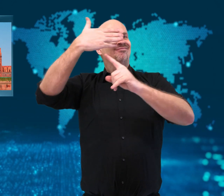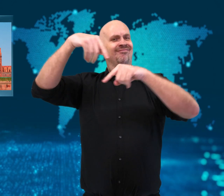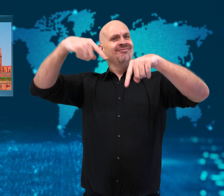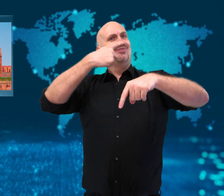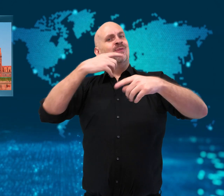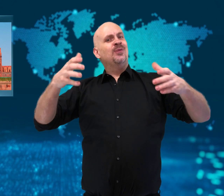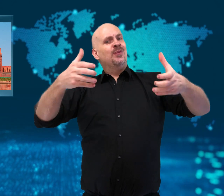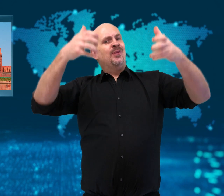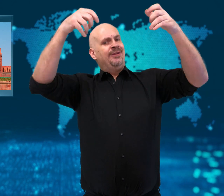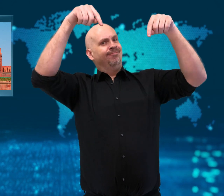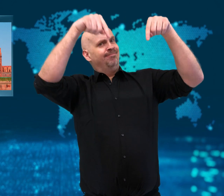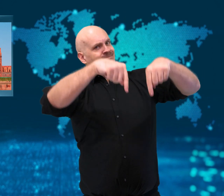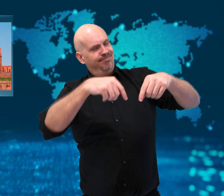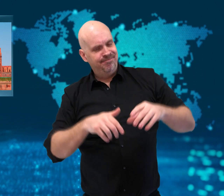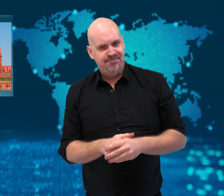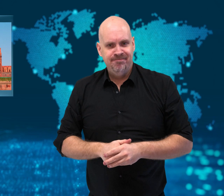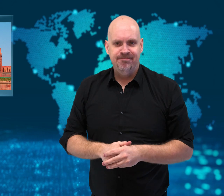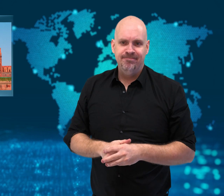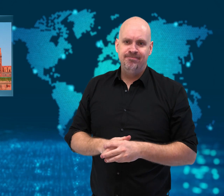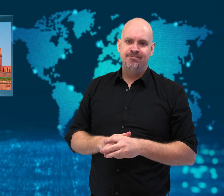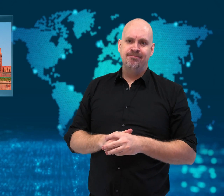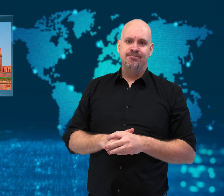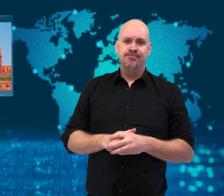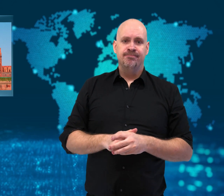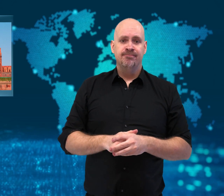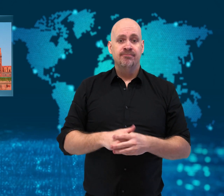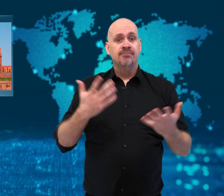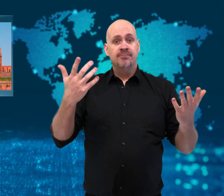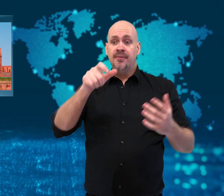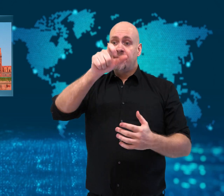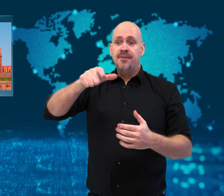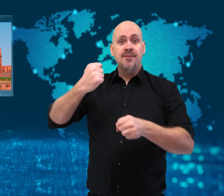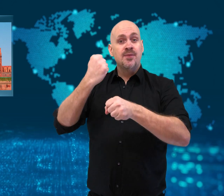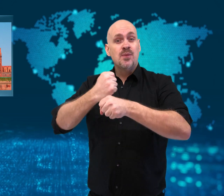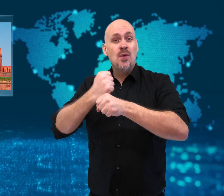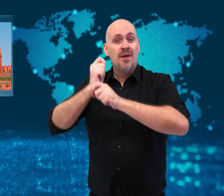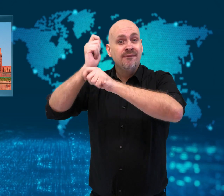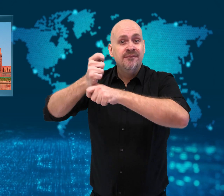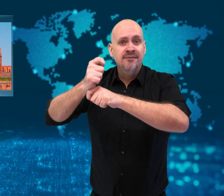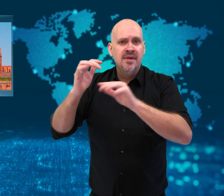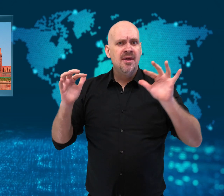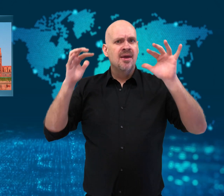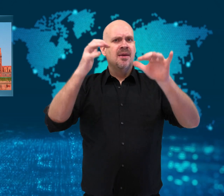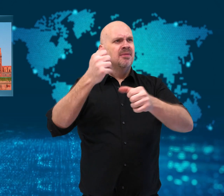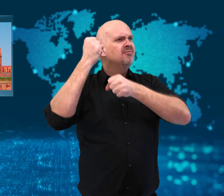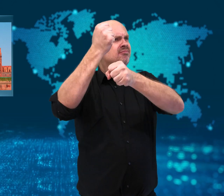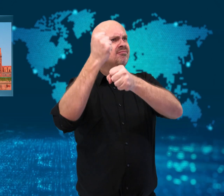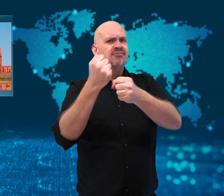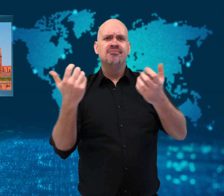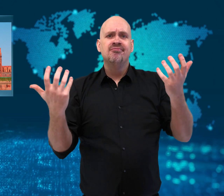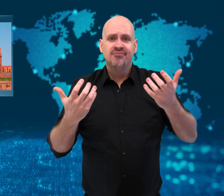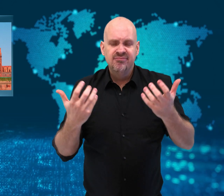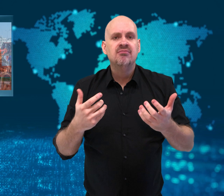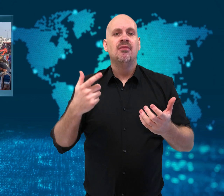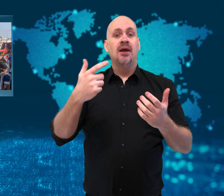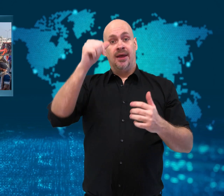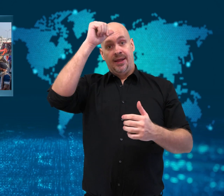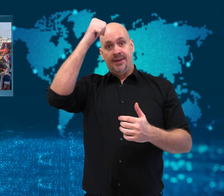The Red Fort became a symbol of India’s independence when India’s